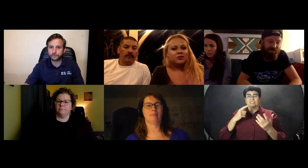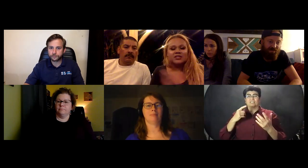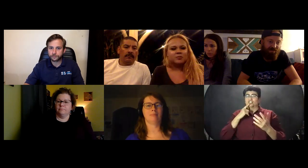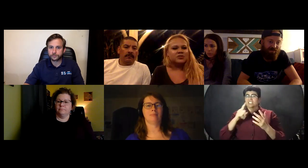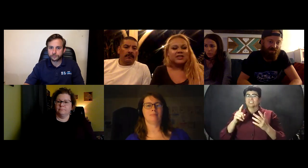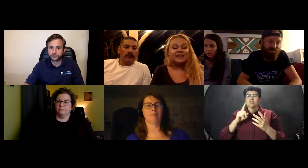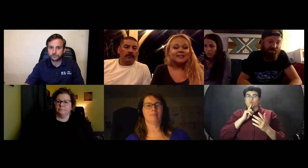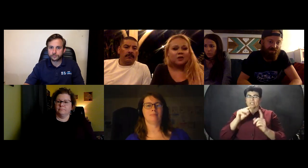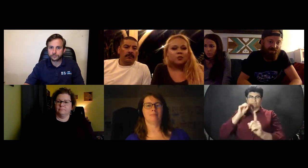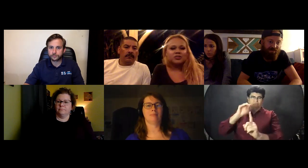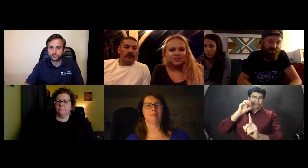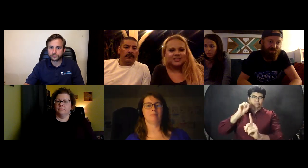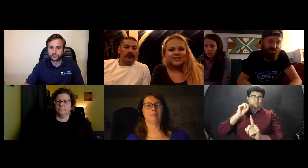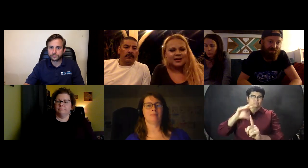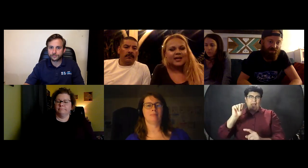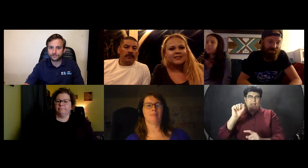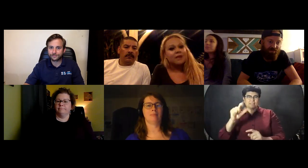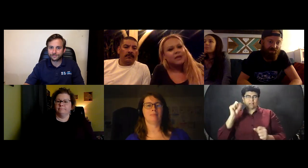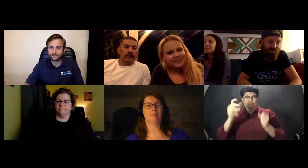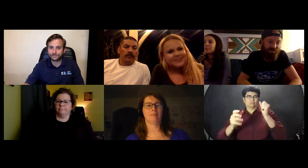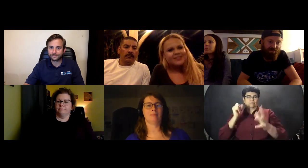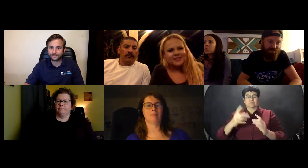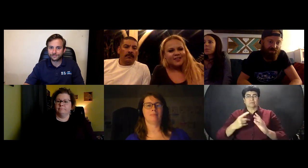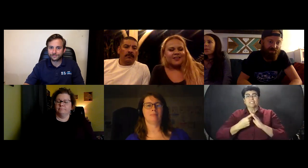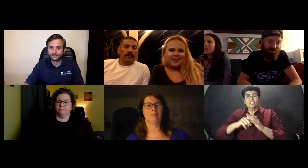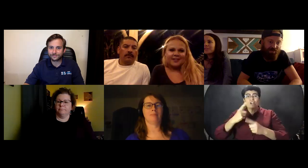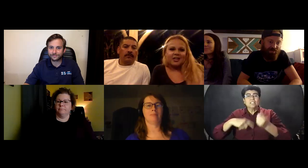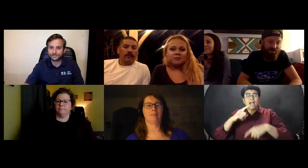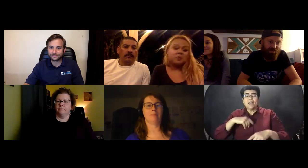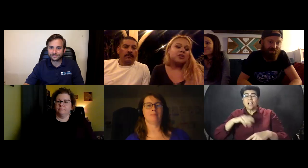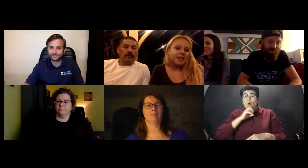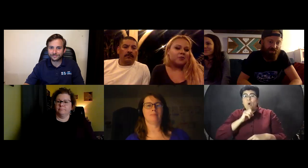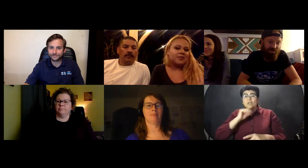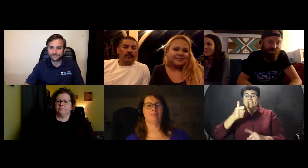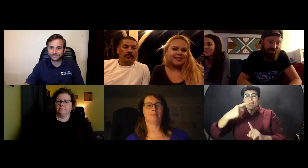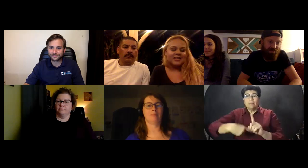exposed to asl where she started signing at 10 months